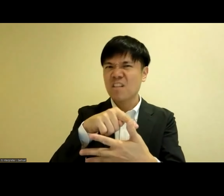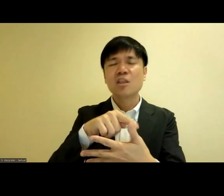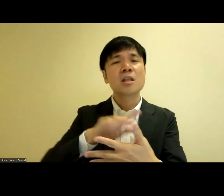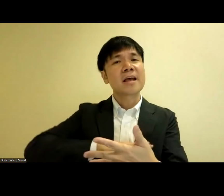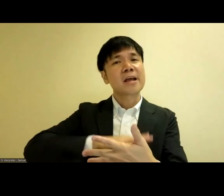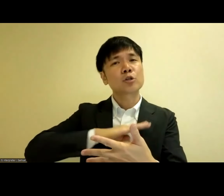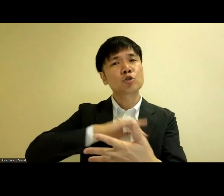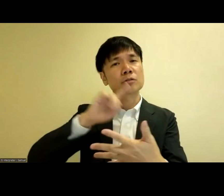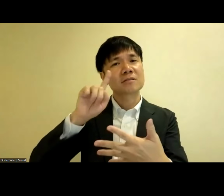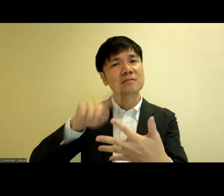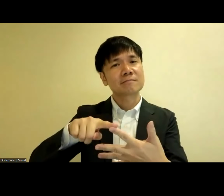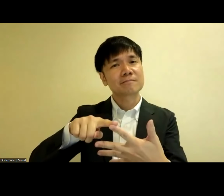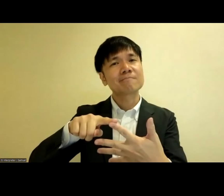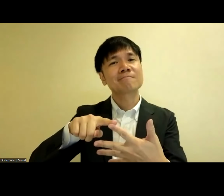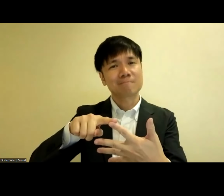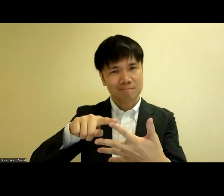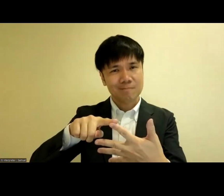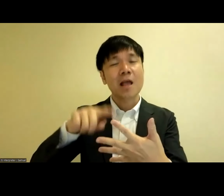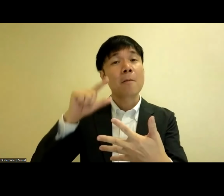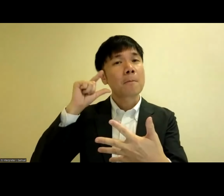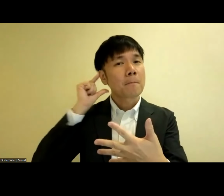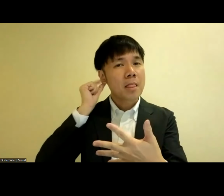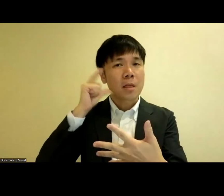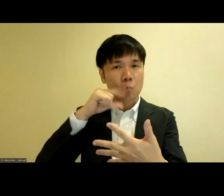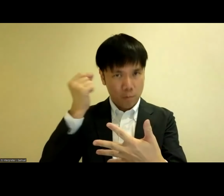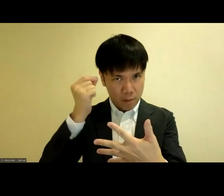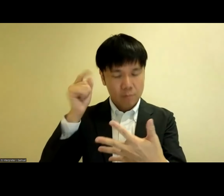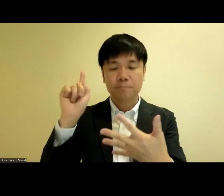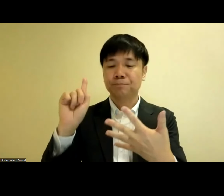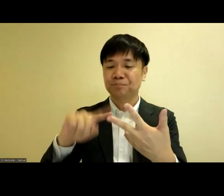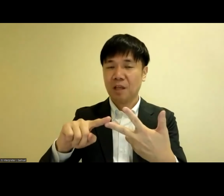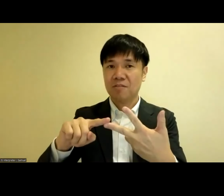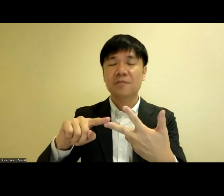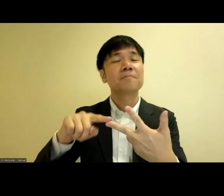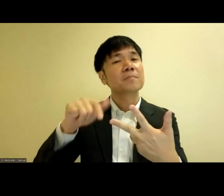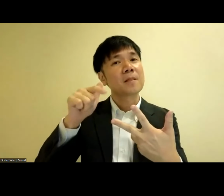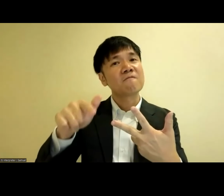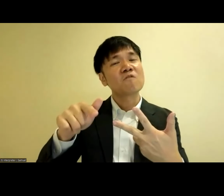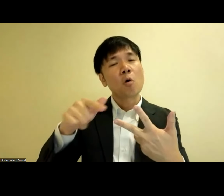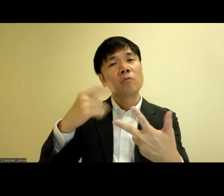homes meaning there are over 4 million children with disabilities that are displaced.